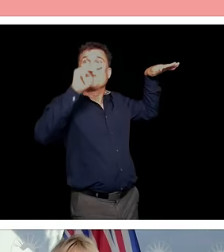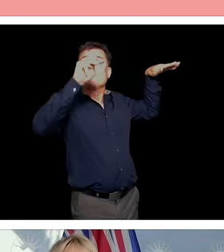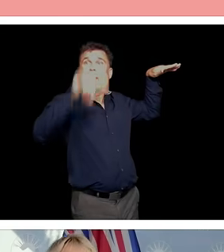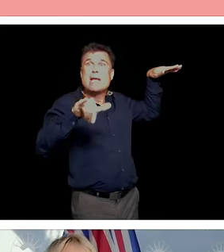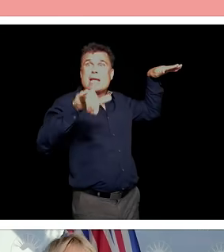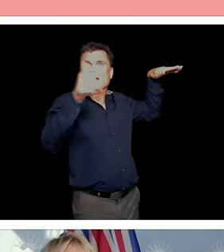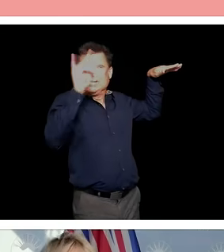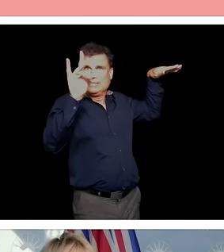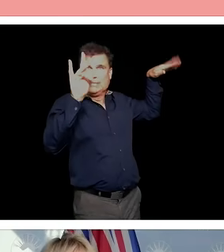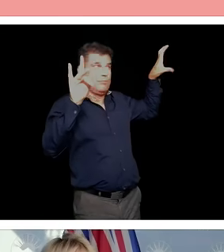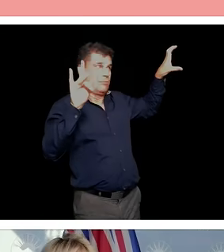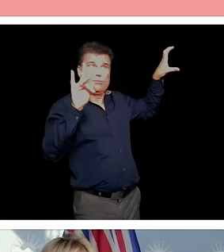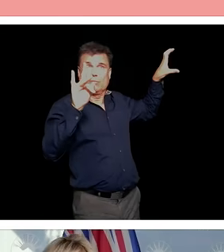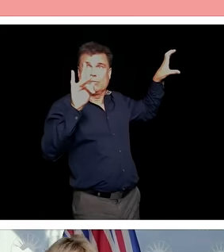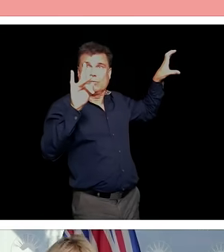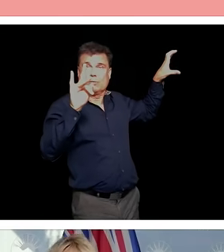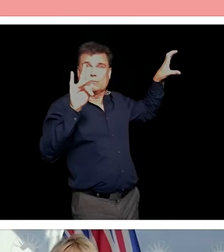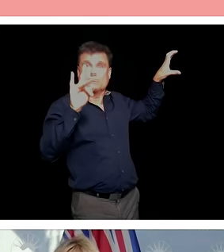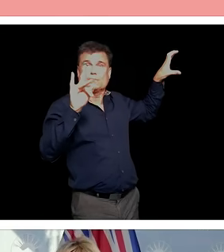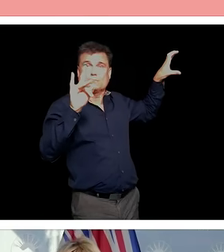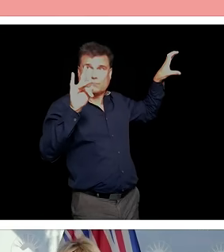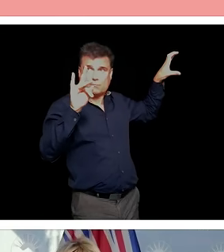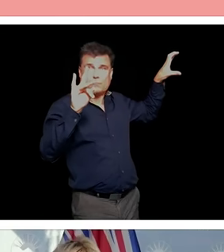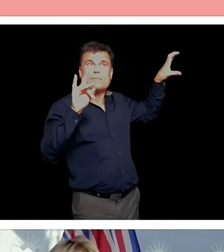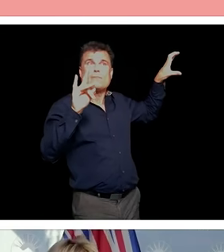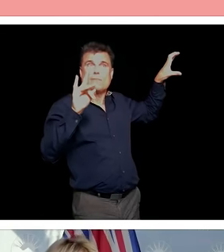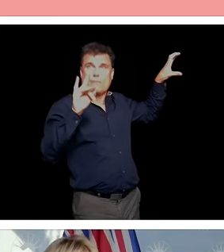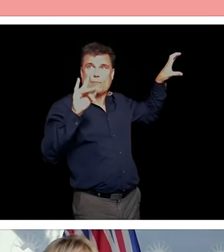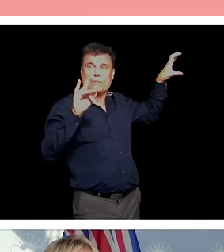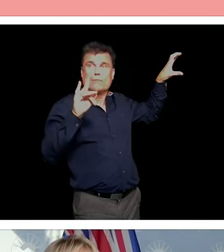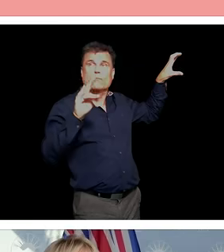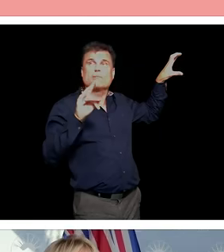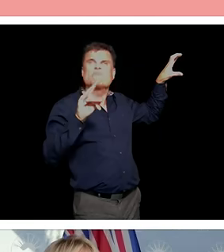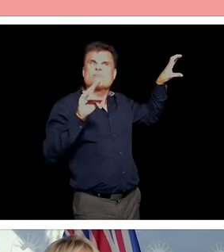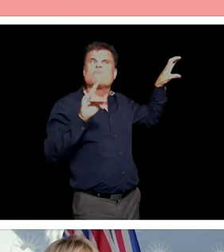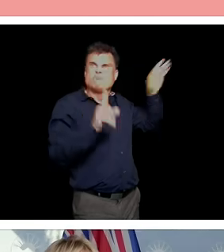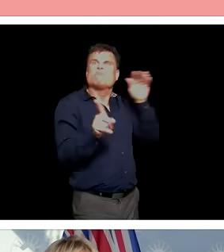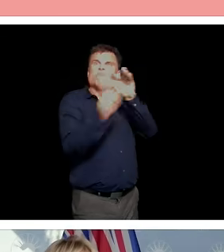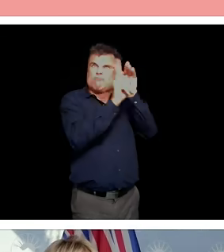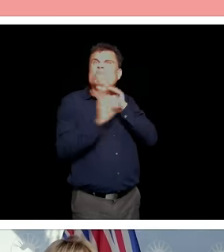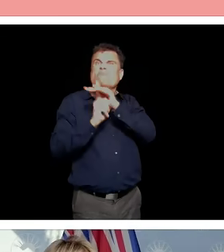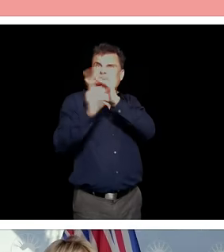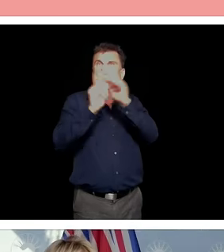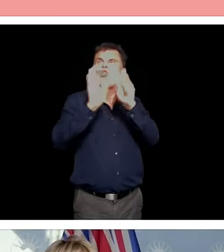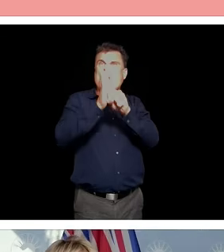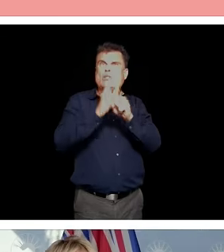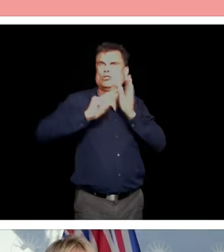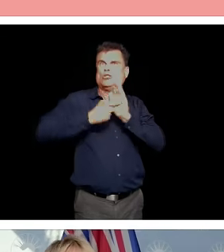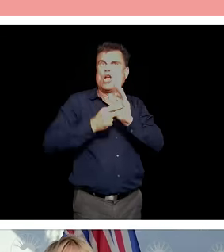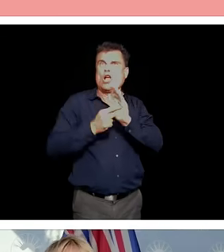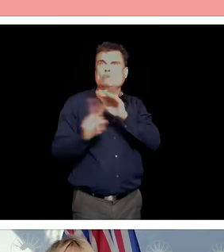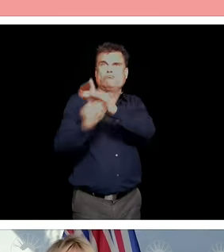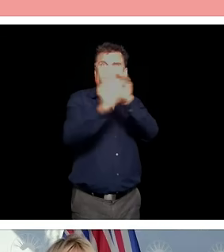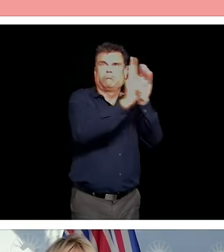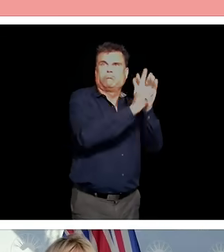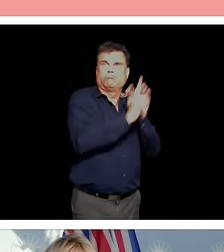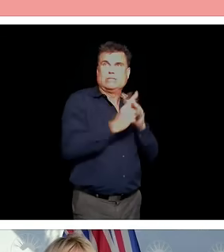is now declared over. That leaves us with 11 active outbreaks in our healthcare system and 730 people who have